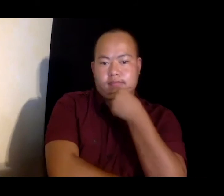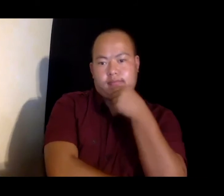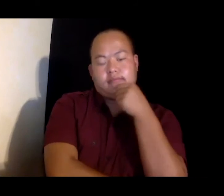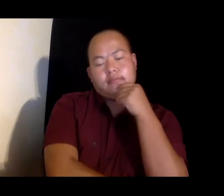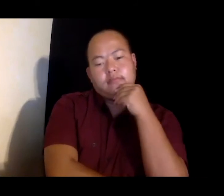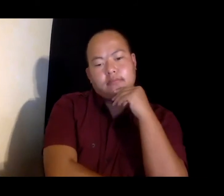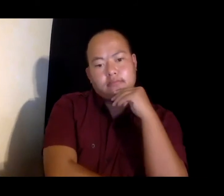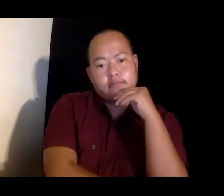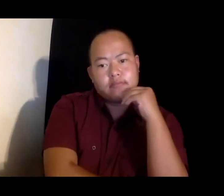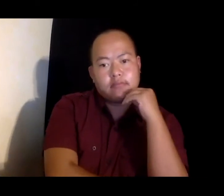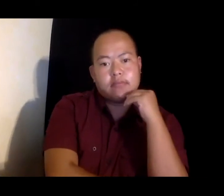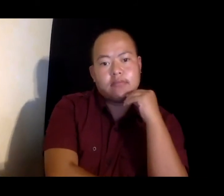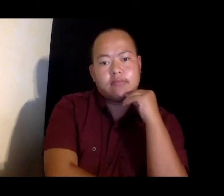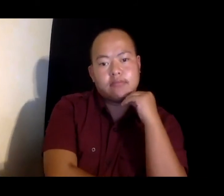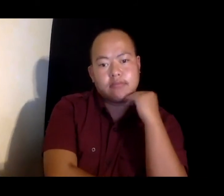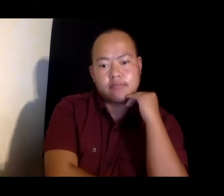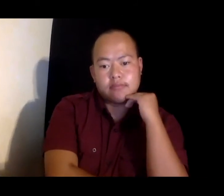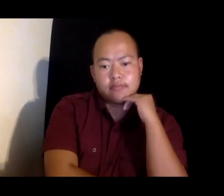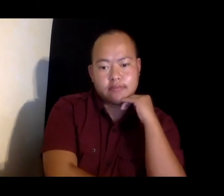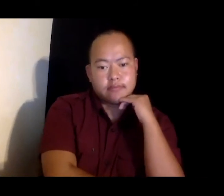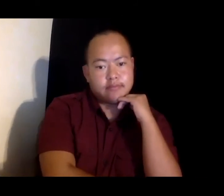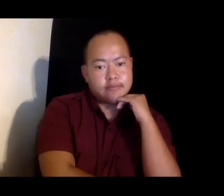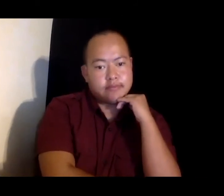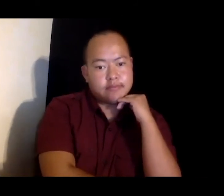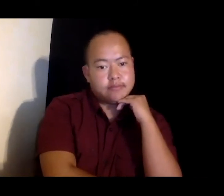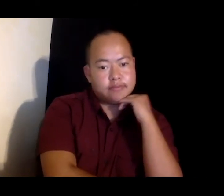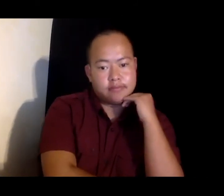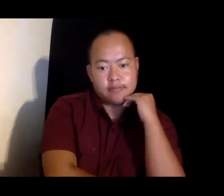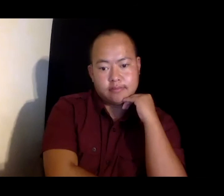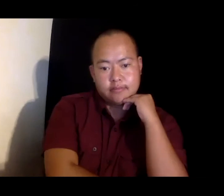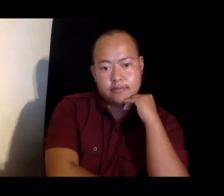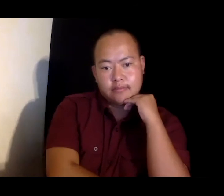but I will just explain it as a general situation.